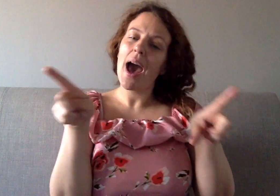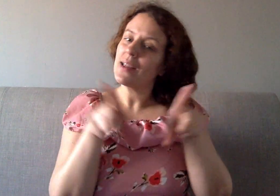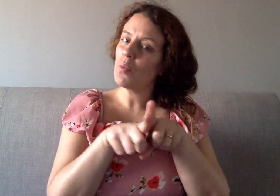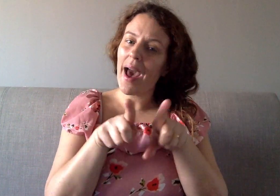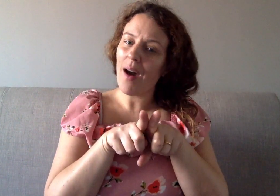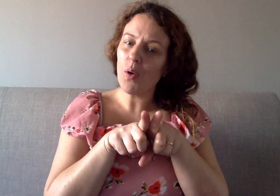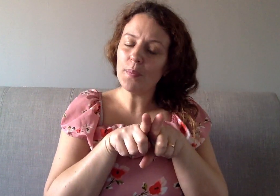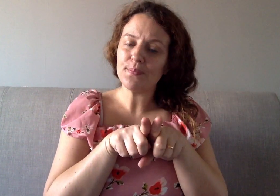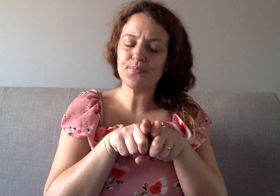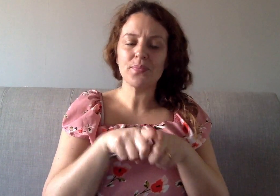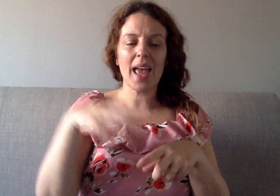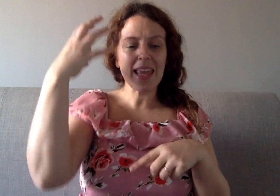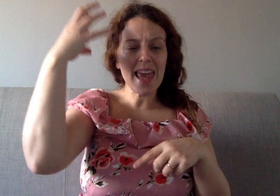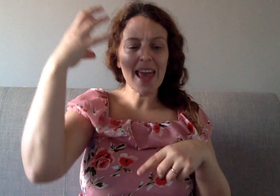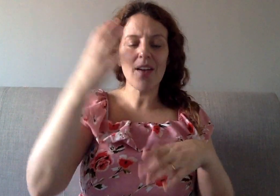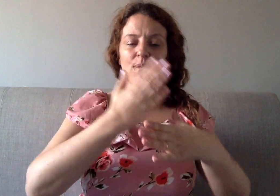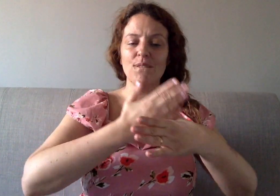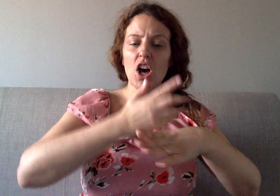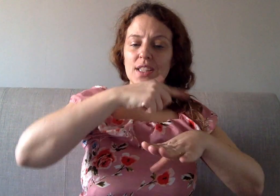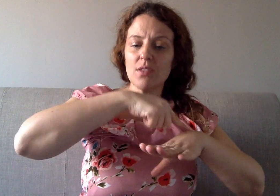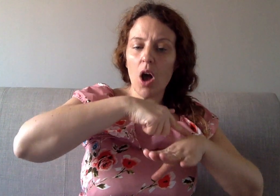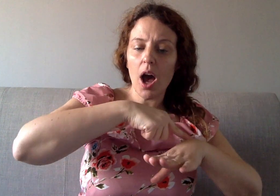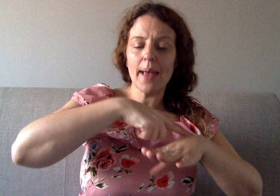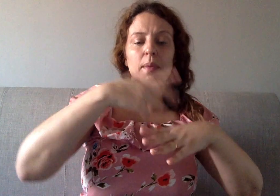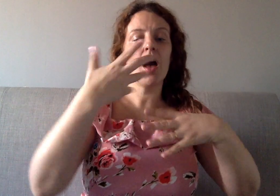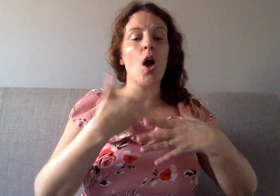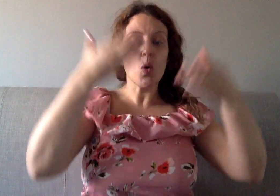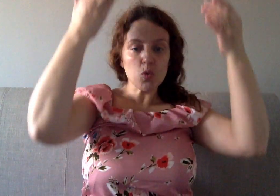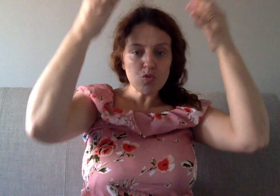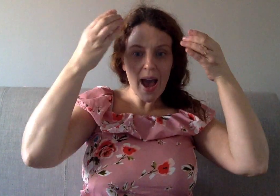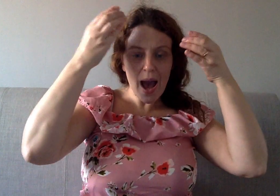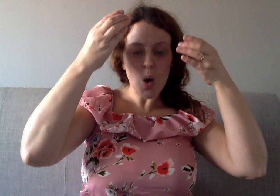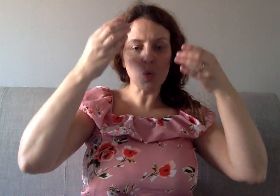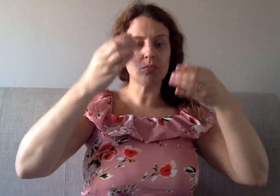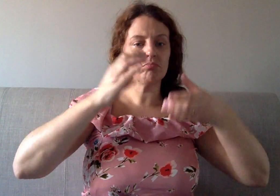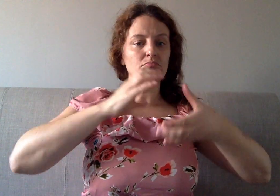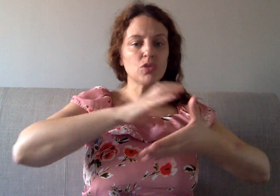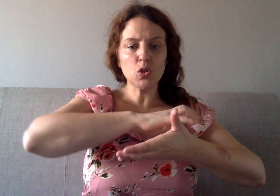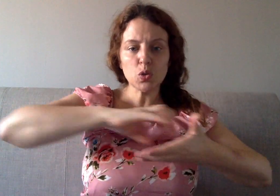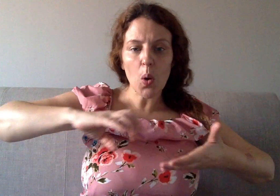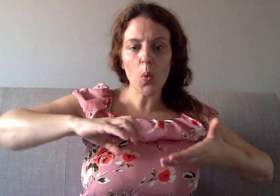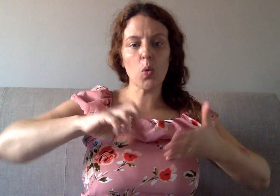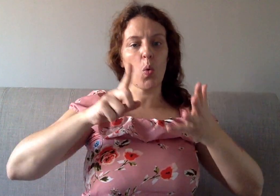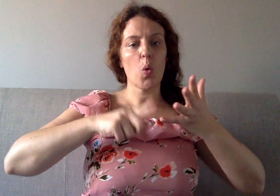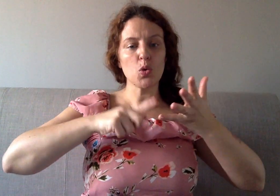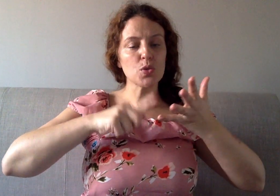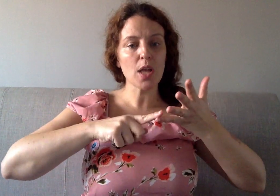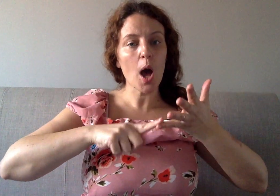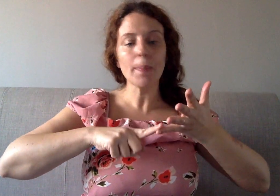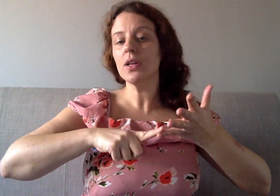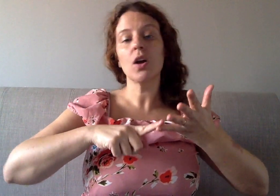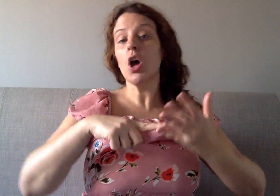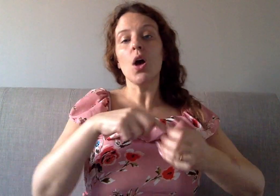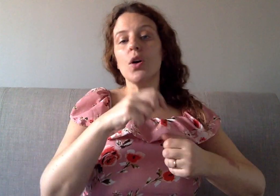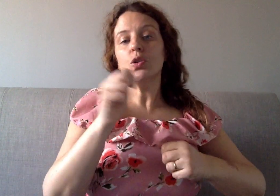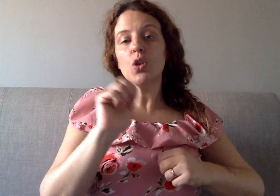As well was it the first time a King had stolen the Crown.